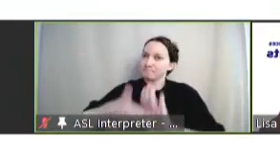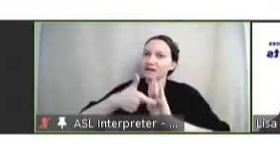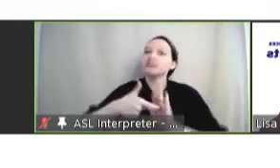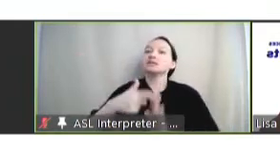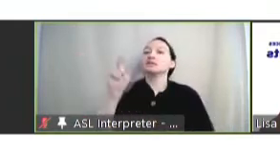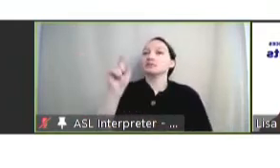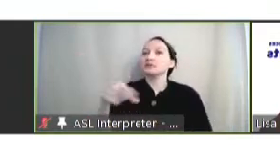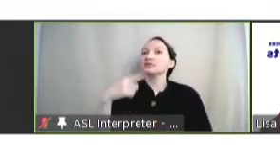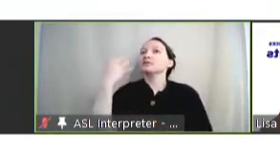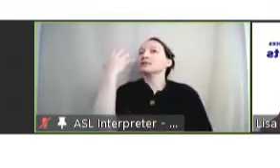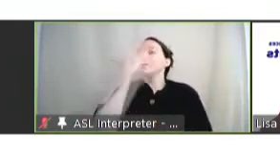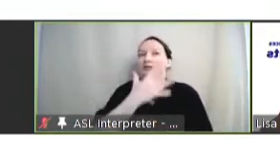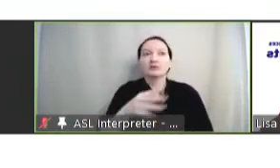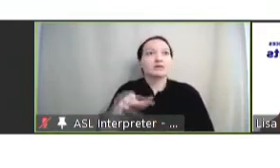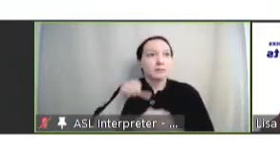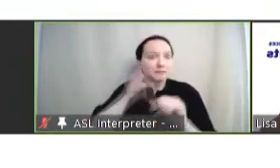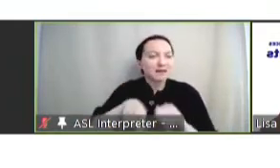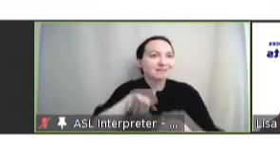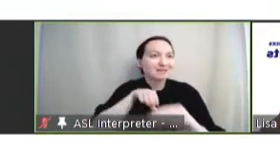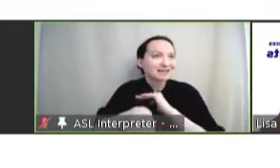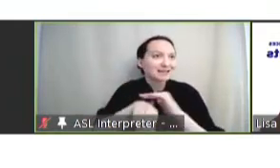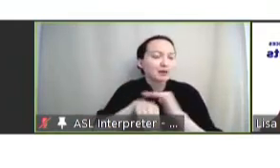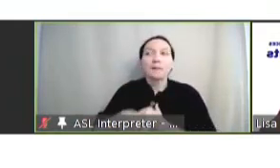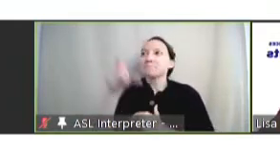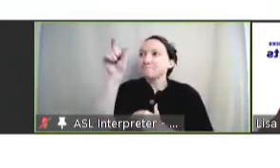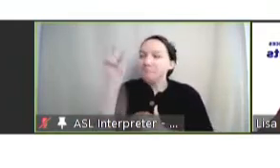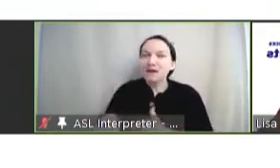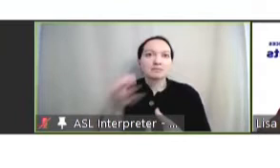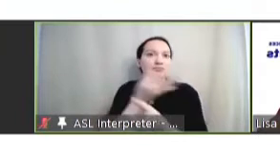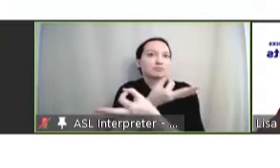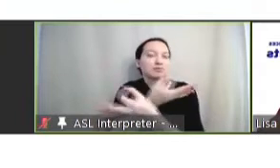they must be accessible, they must be free of discriminatory barriers